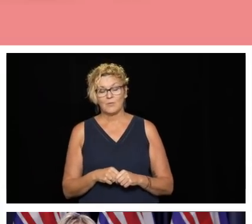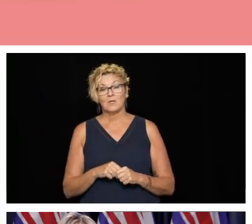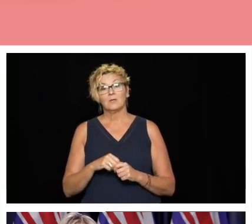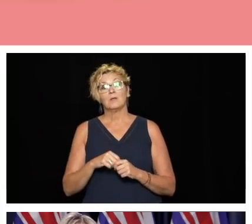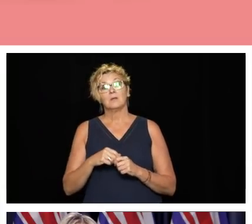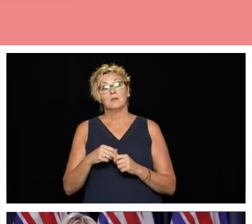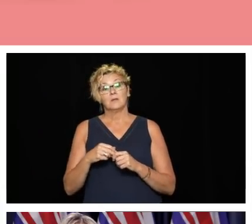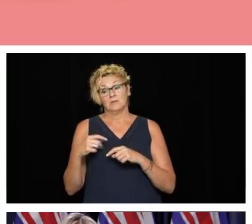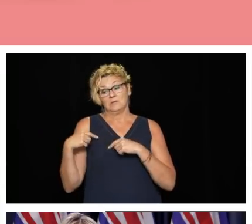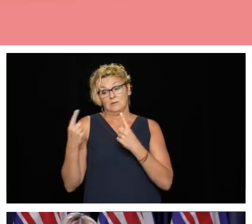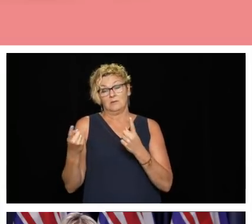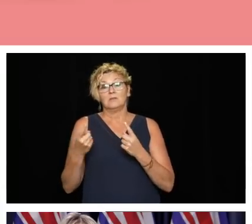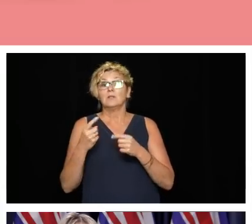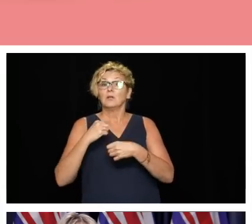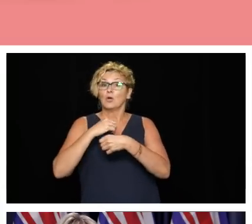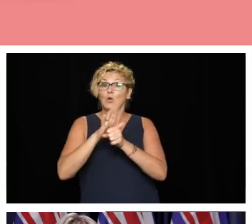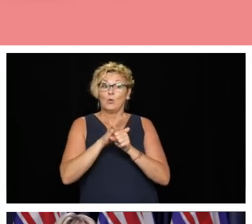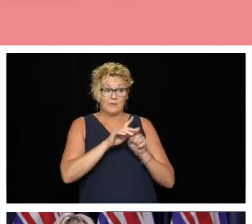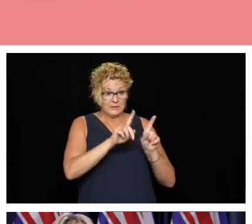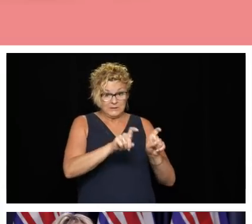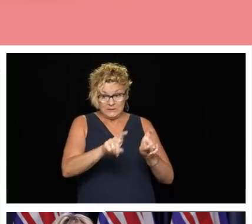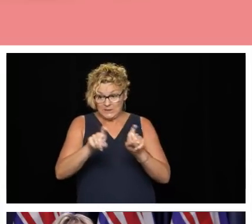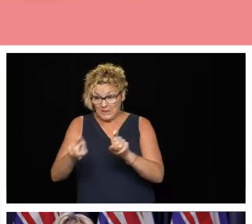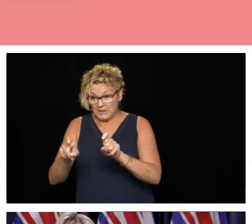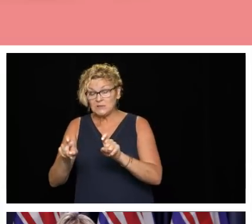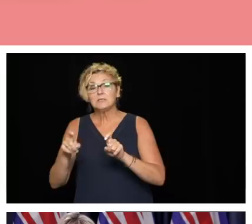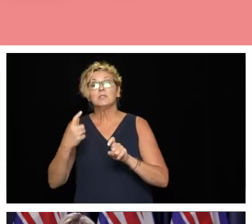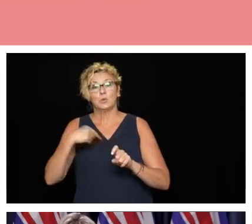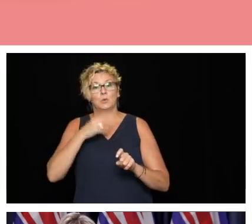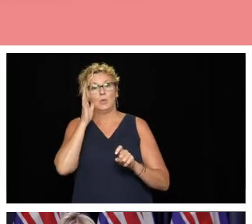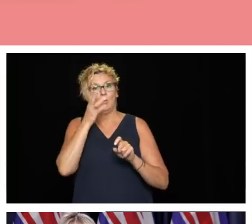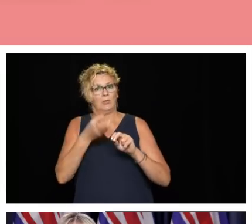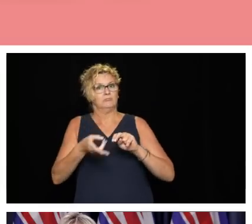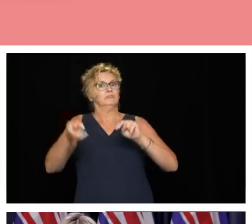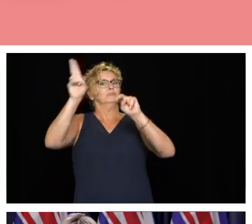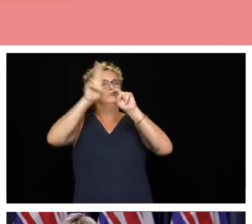To start off with I'm going to talk a little bit about what this means for a public health